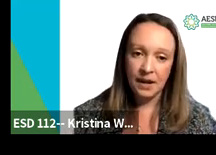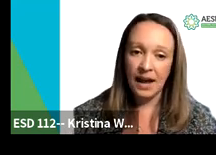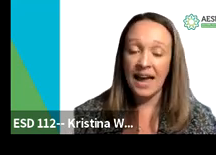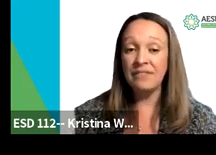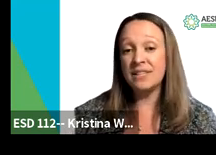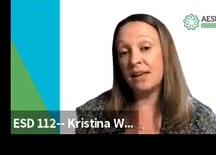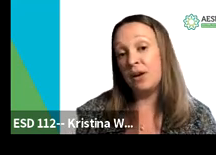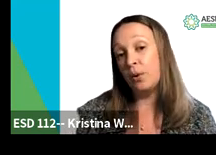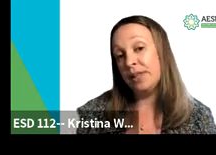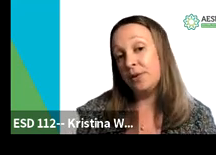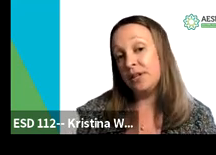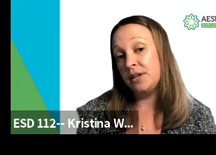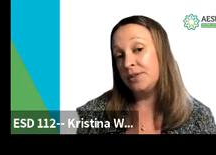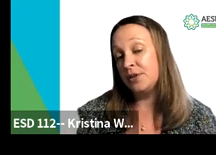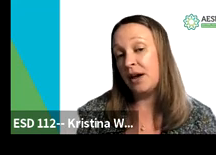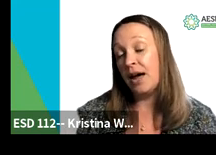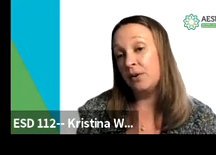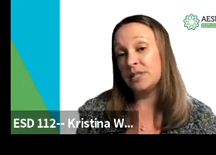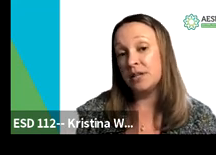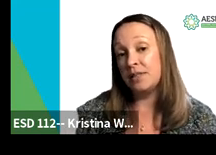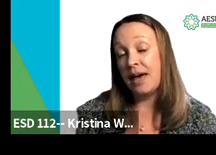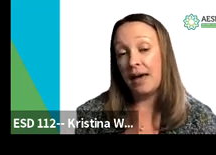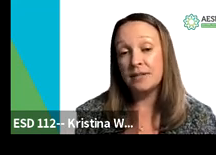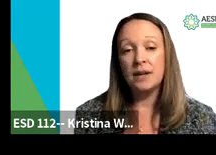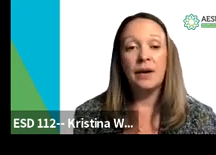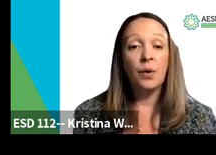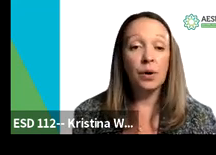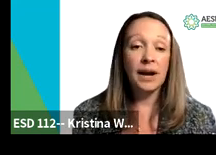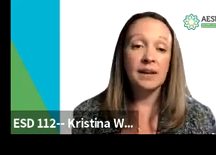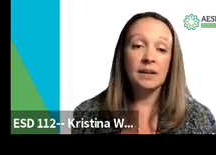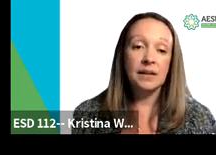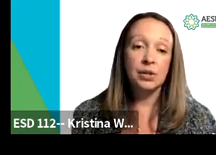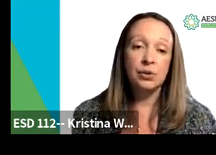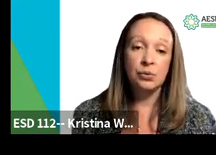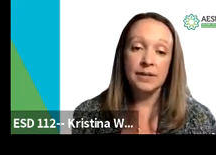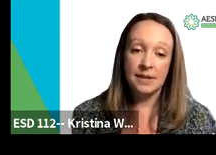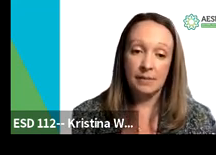ESD 112-- Kristina Wambold: I have an assignment already loaded in here so that I could always click that, or I can click new assignment.